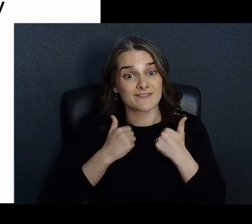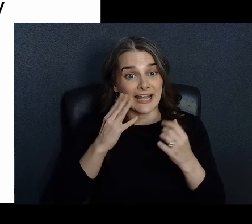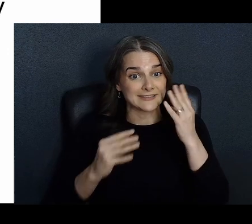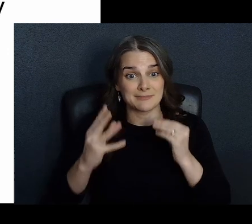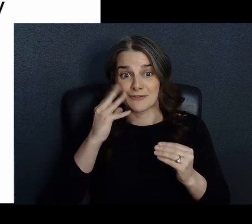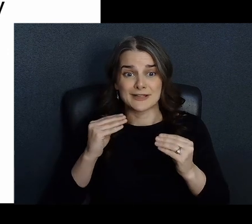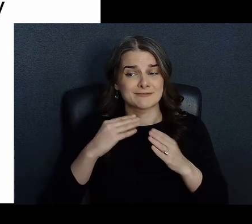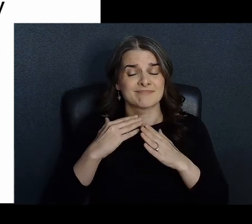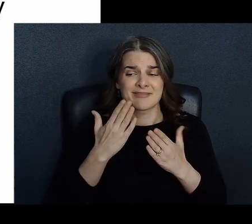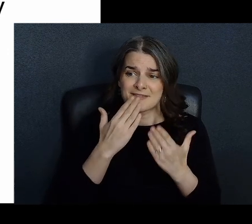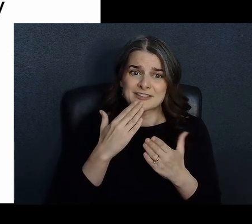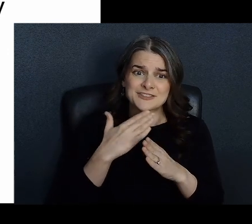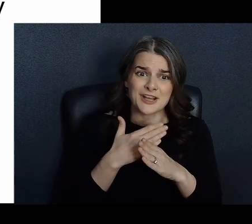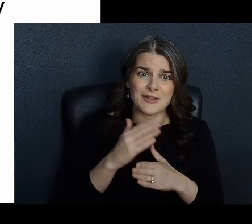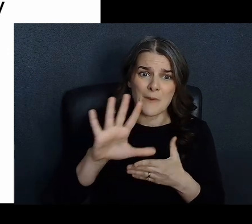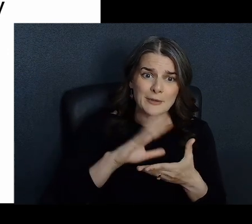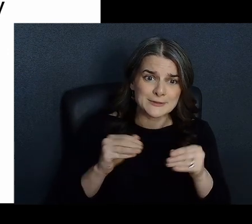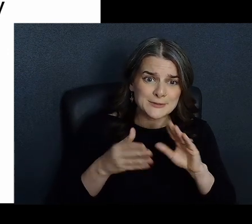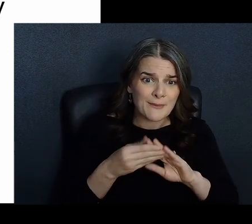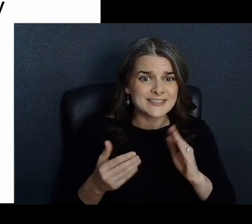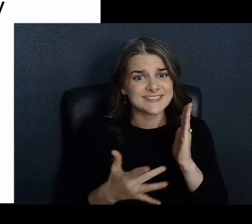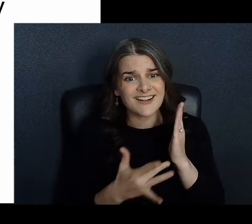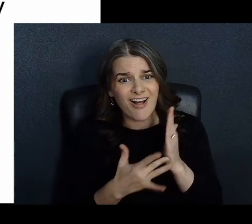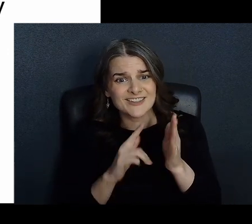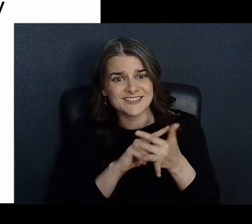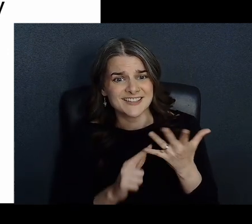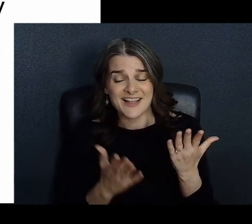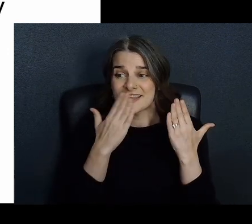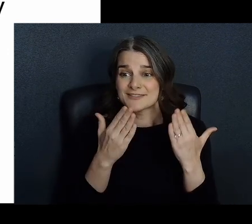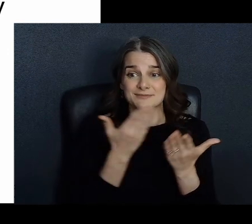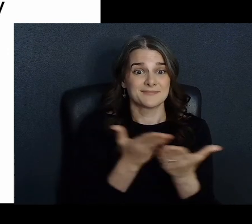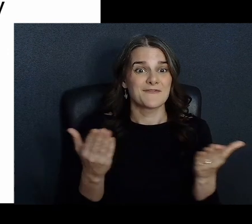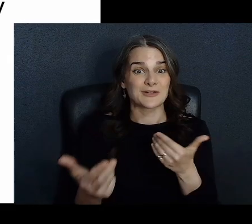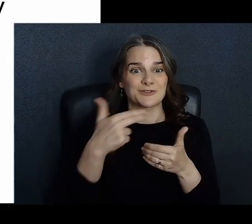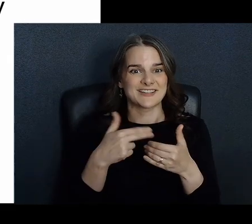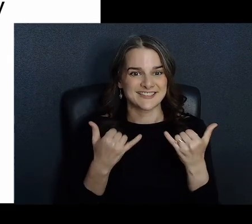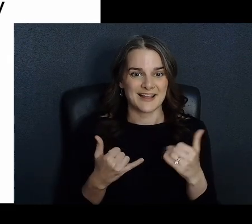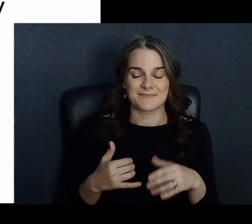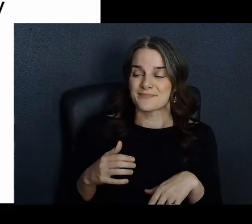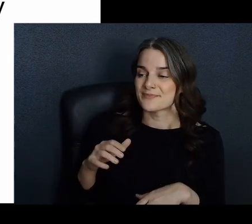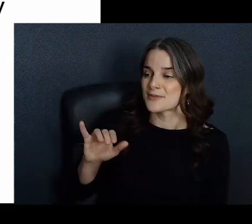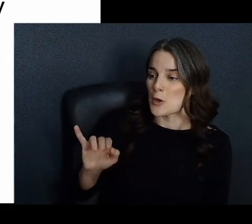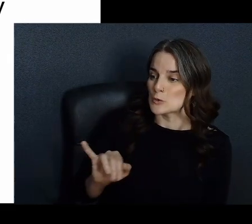and thank you, everyone, for joining us today. Have a great day, everybody.